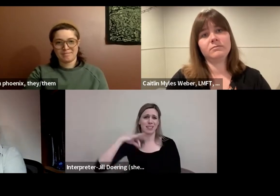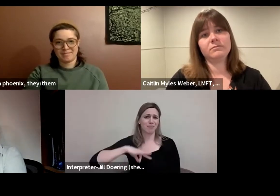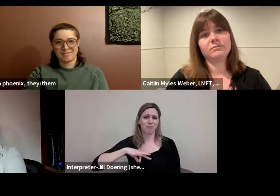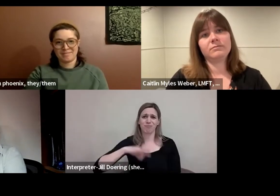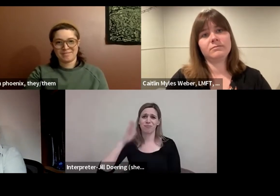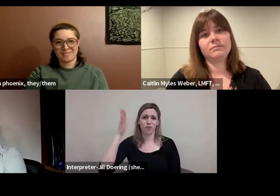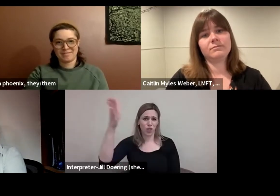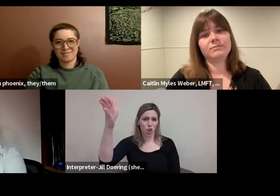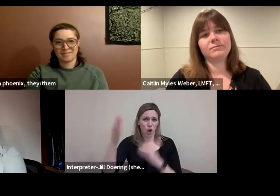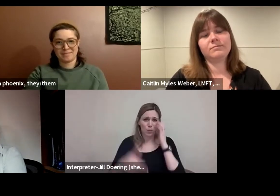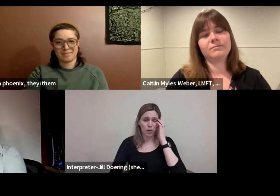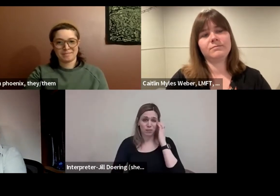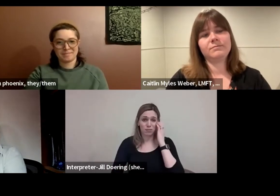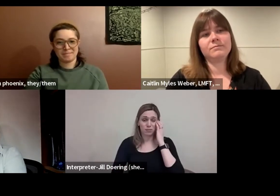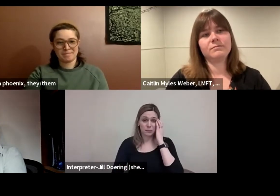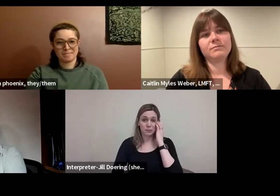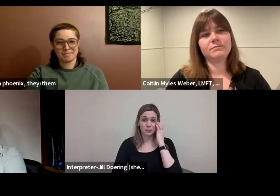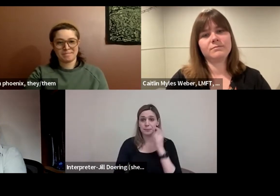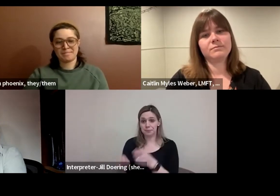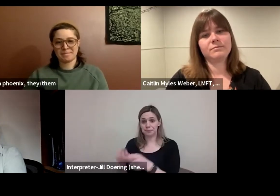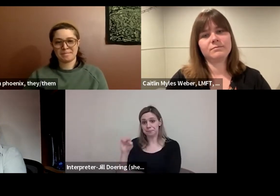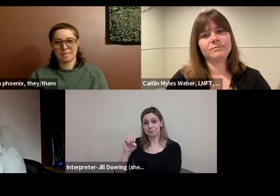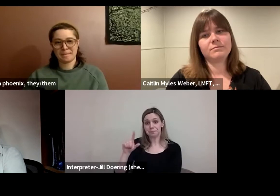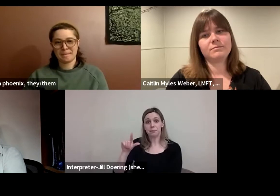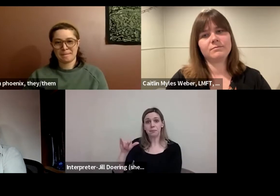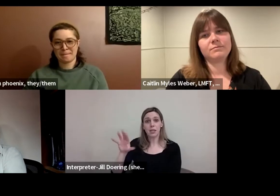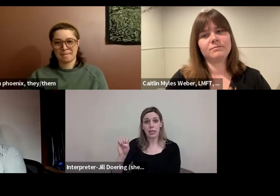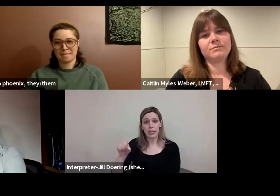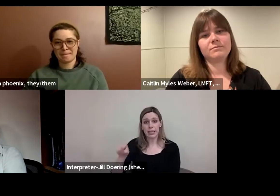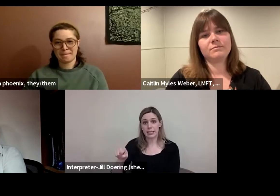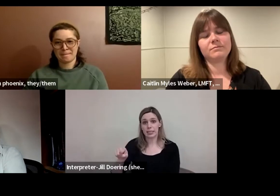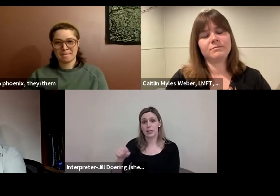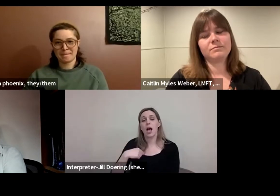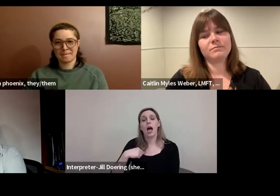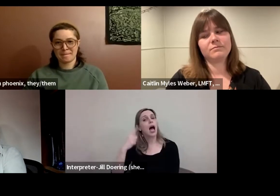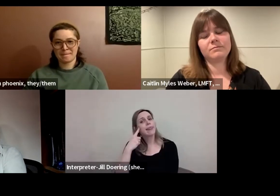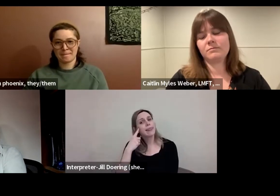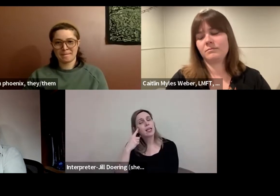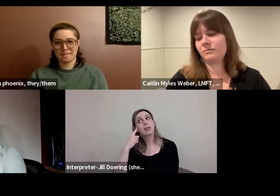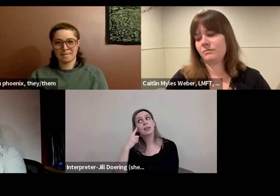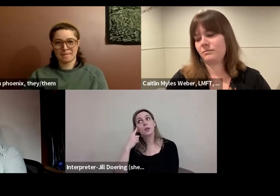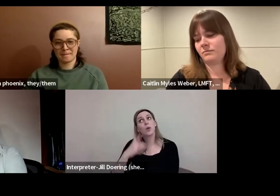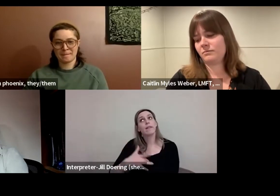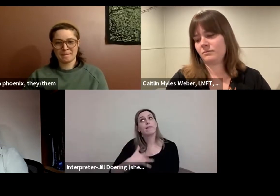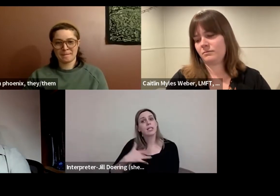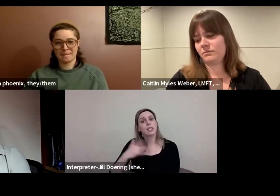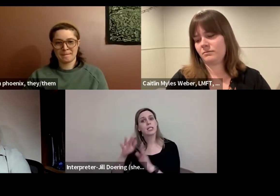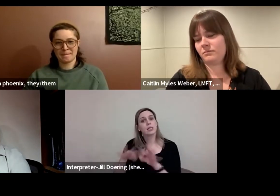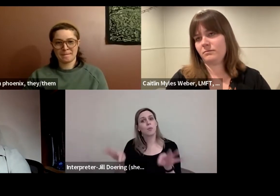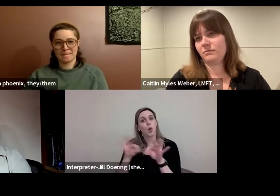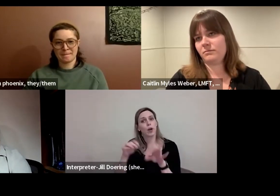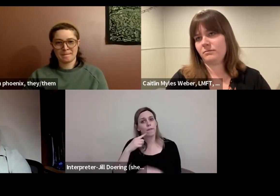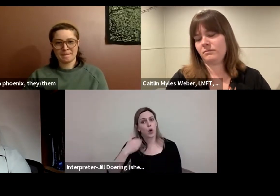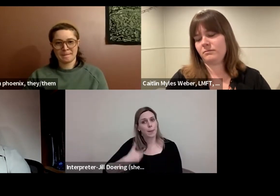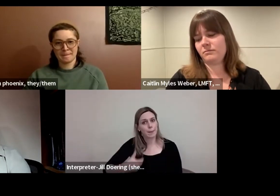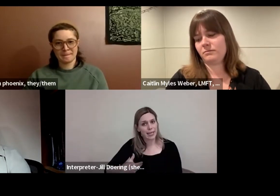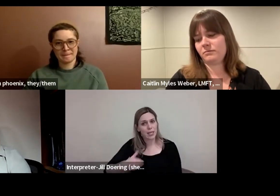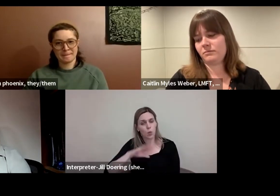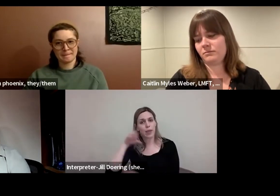Yeah, I think what feels really important to me in these situations is thinking about